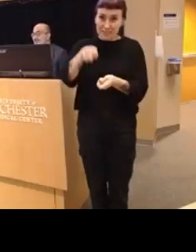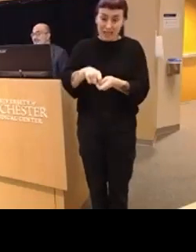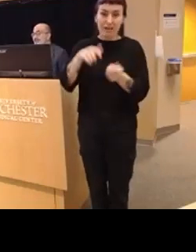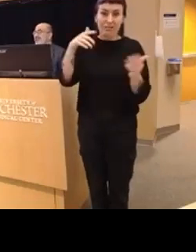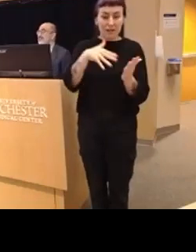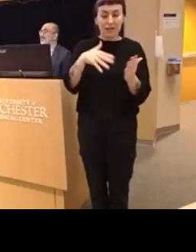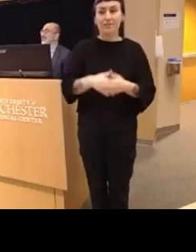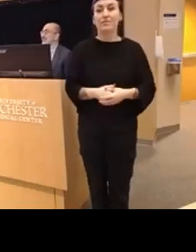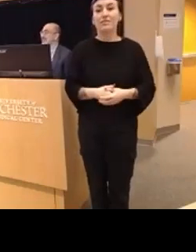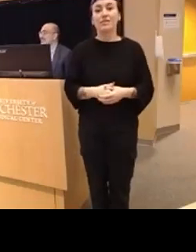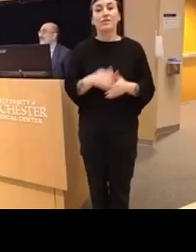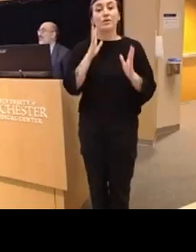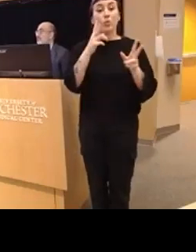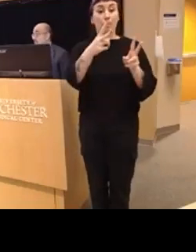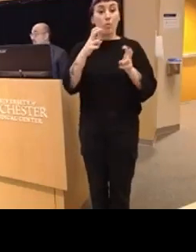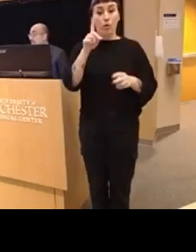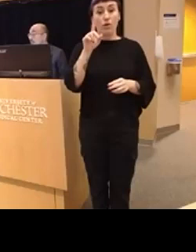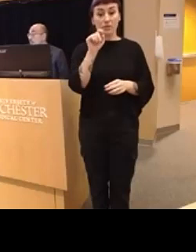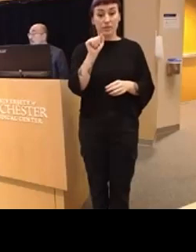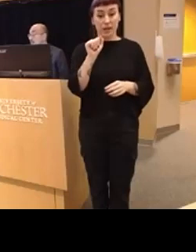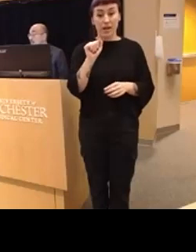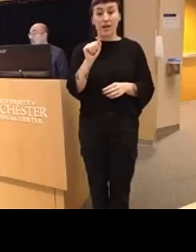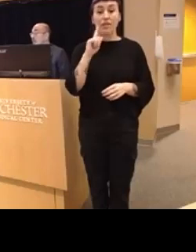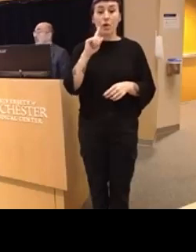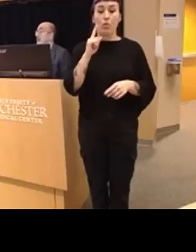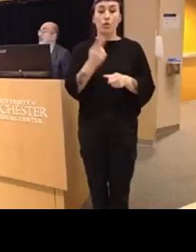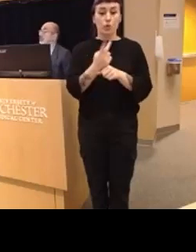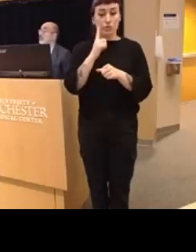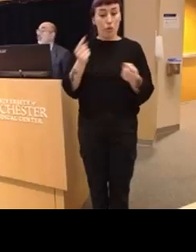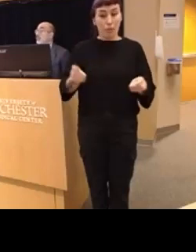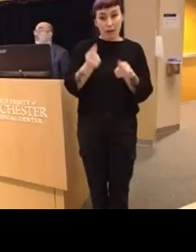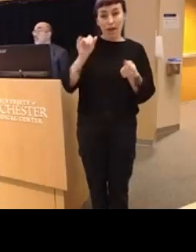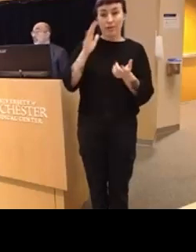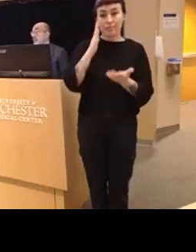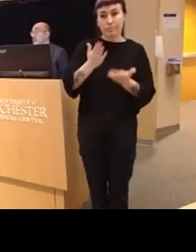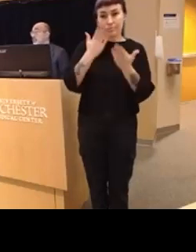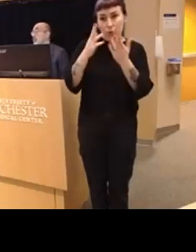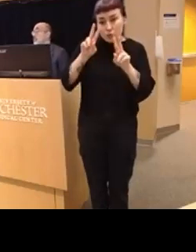pulled we pulled the data from boring that we use for pain and that's what we propos to analyze